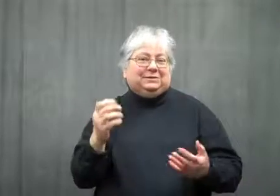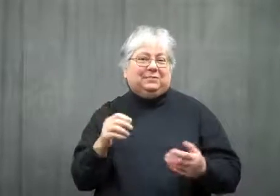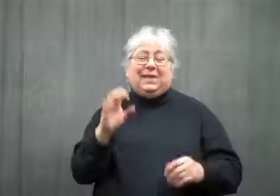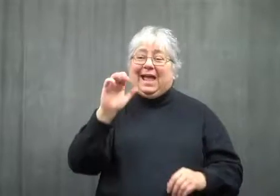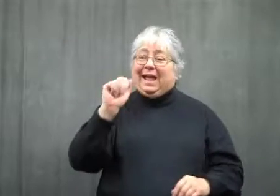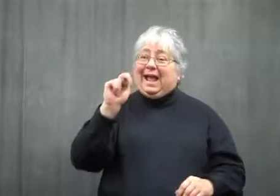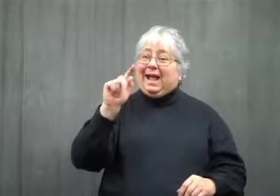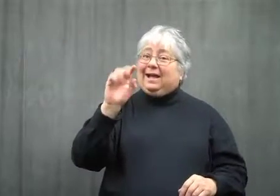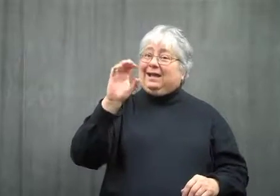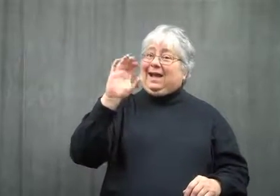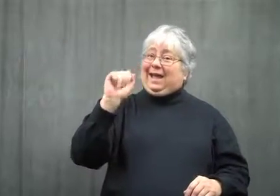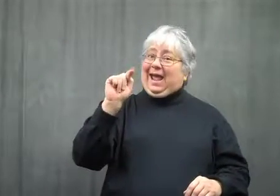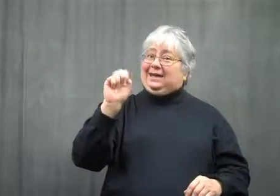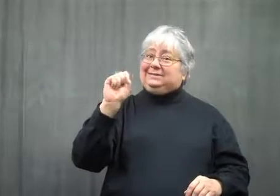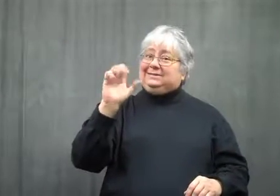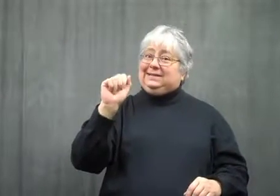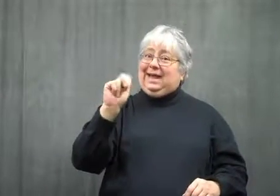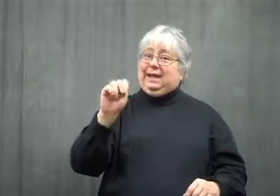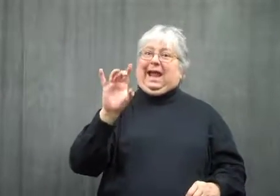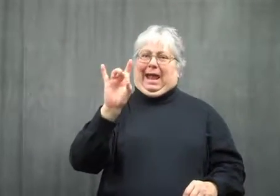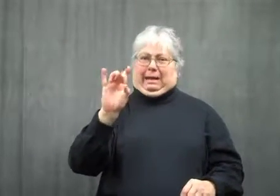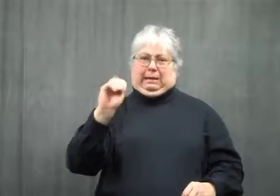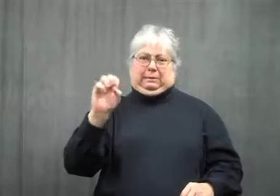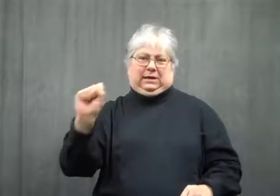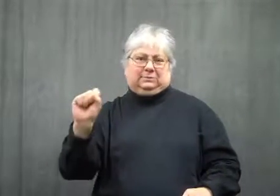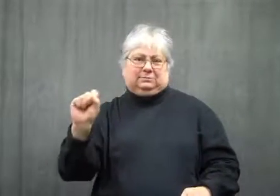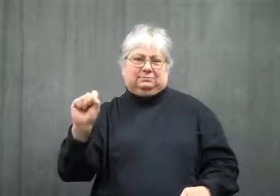A cat scan has 8 milliseverts.